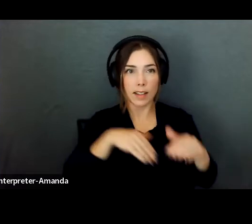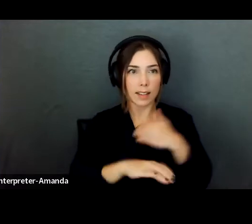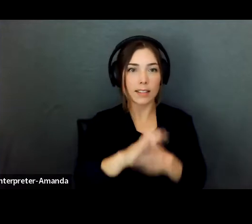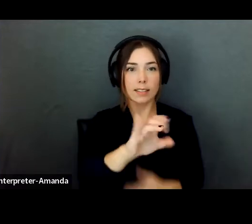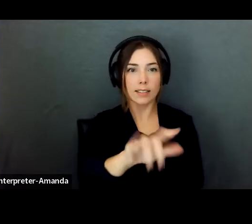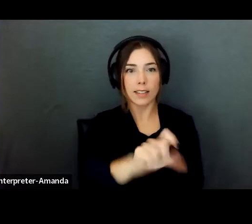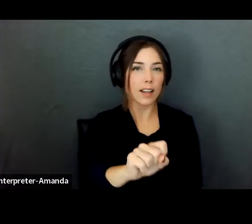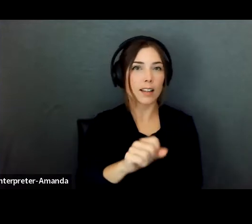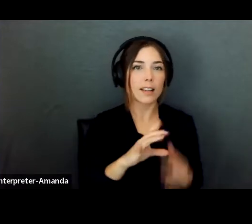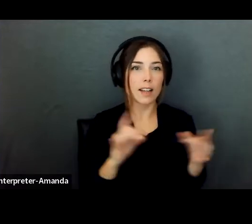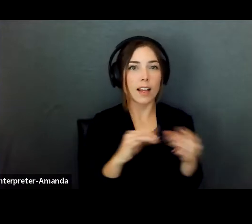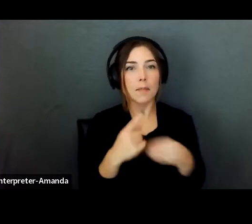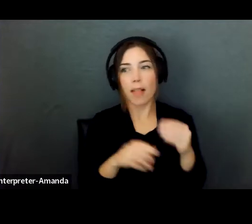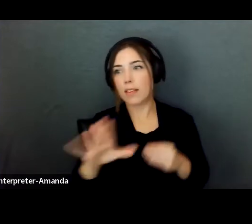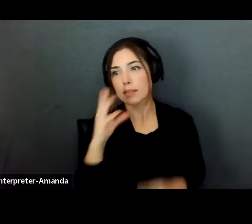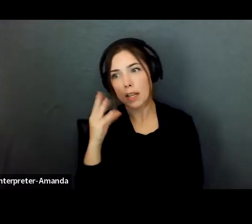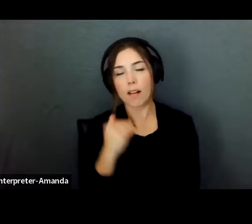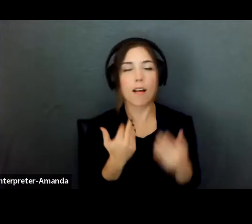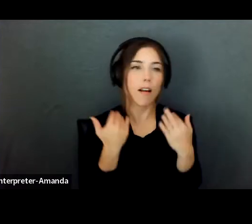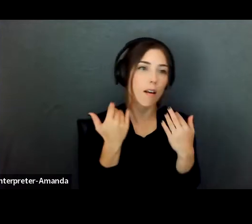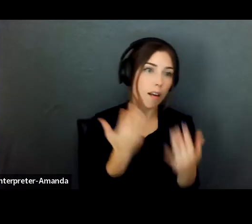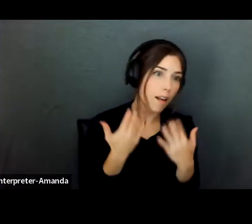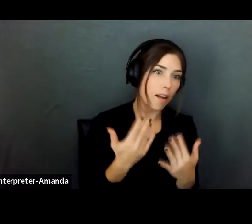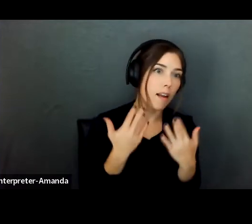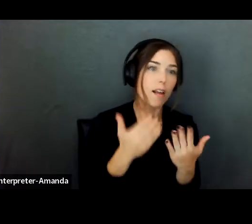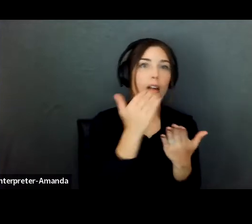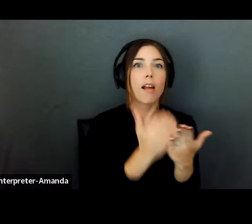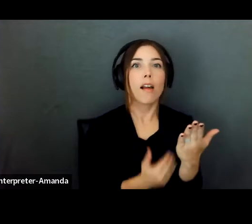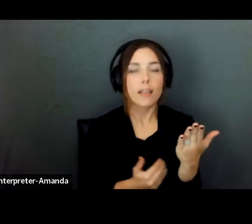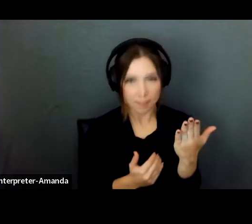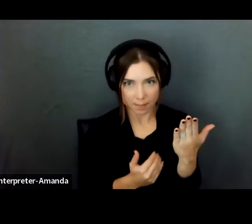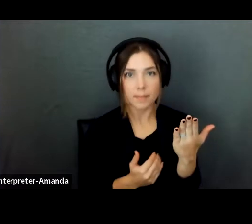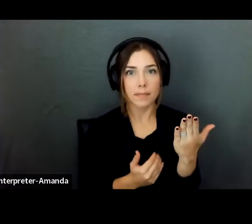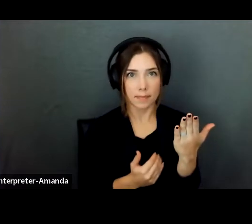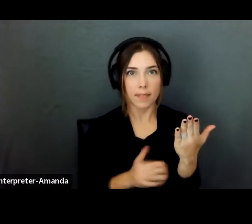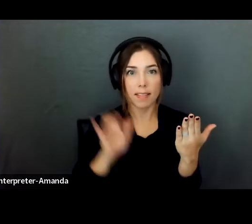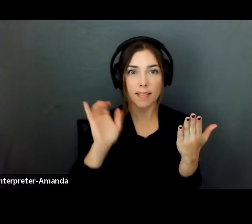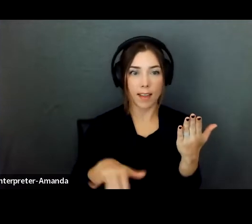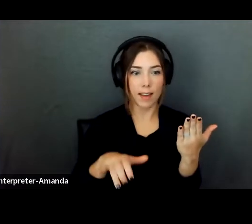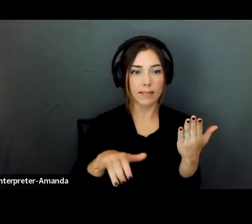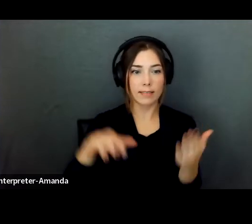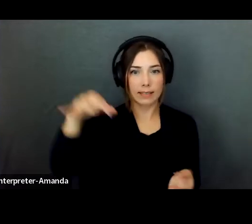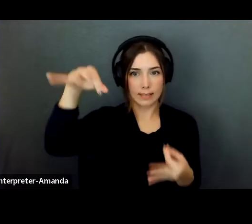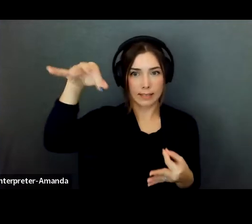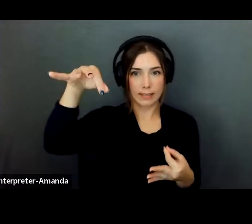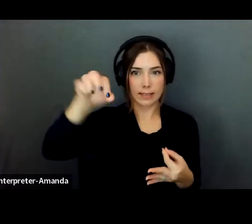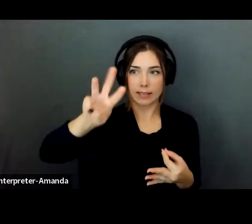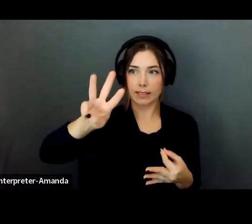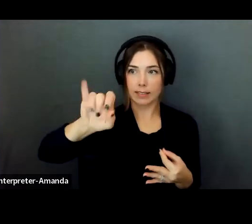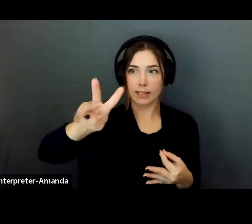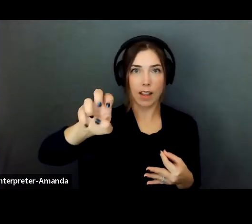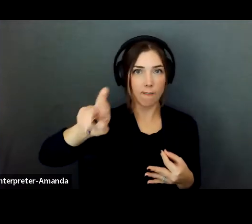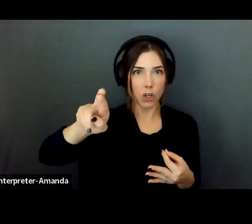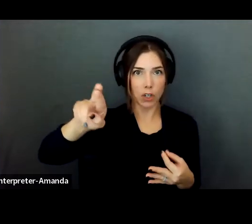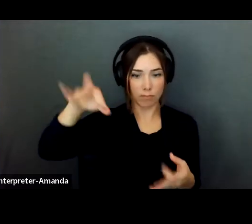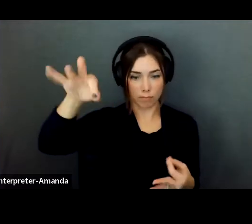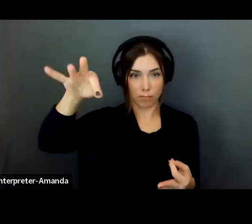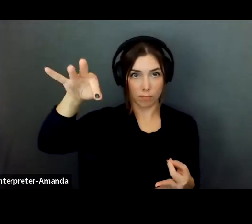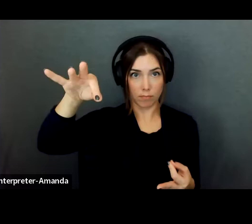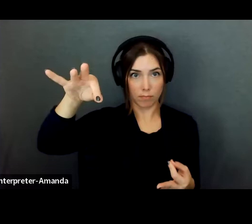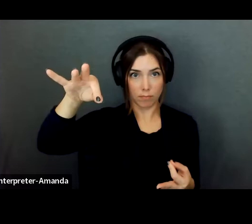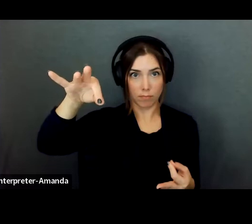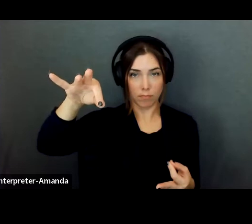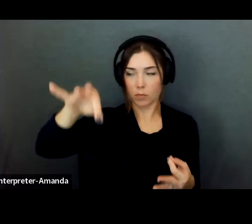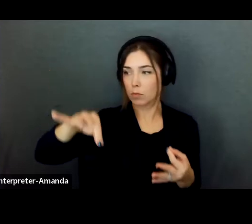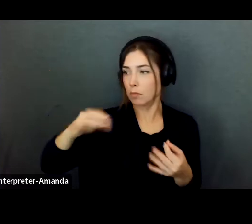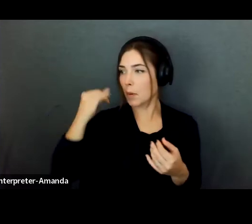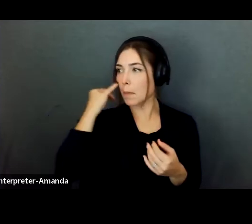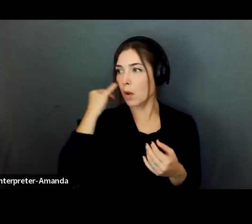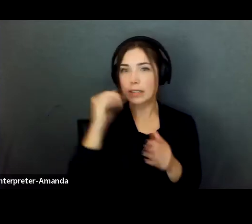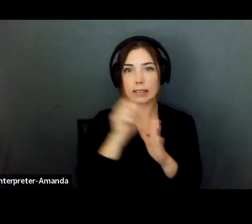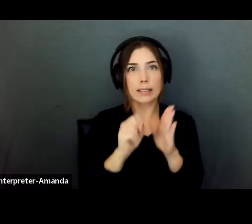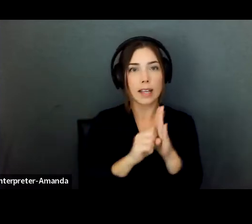It is waiver document and any times in which state proposes amendments that there are always